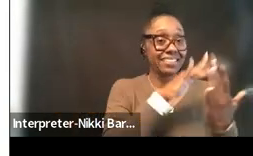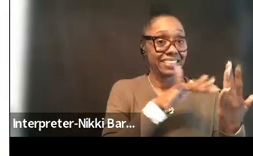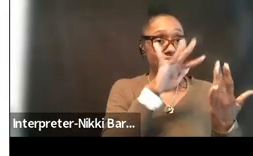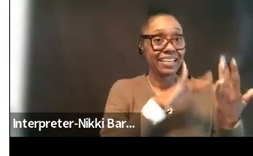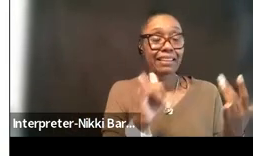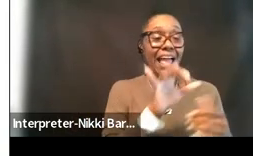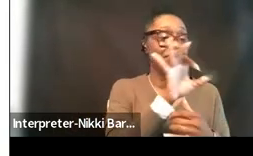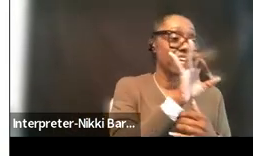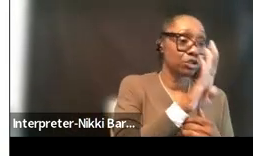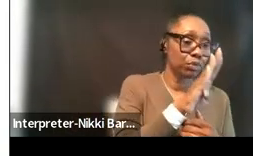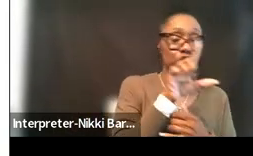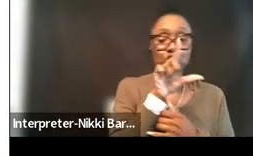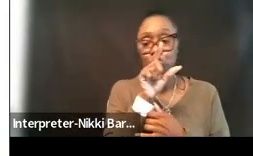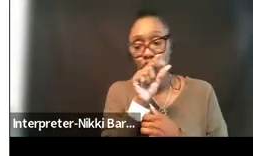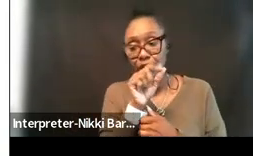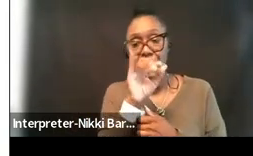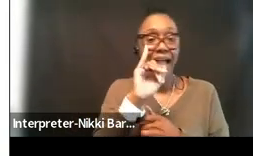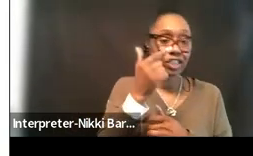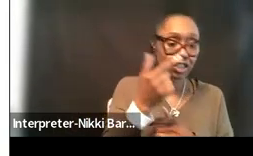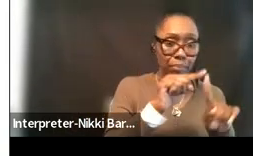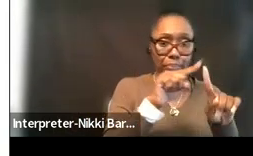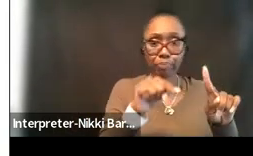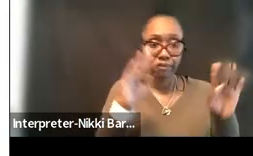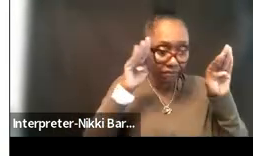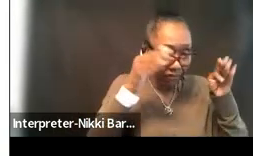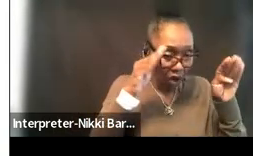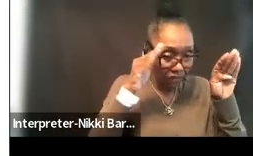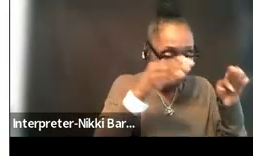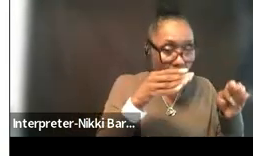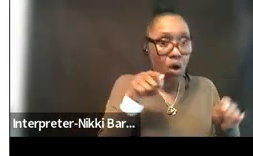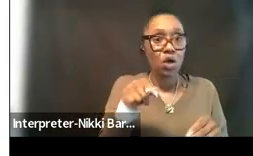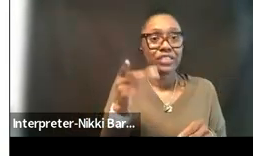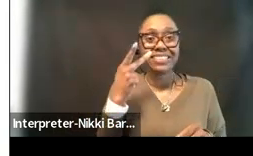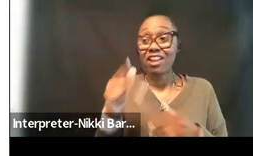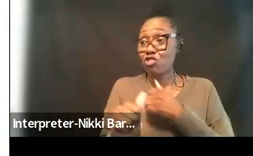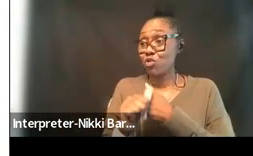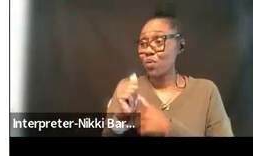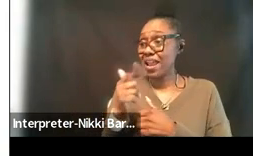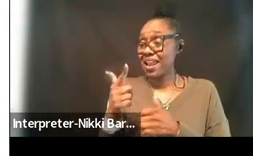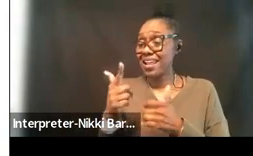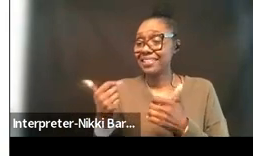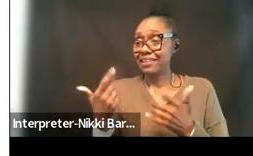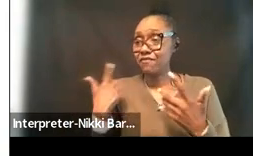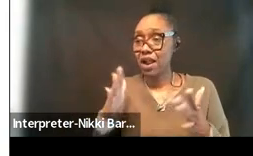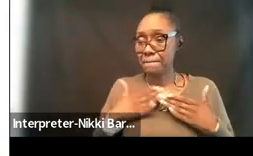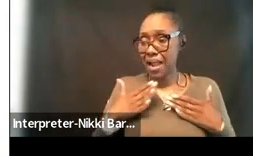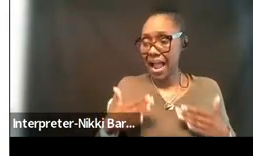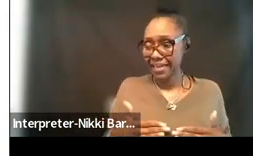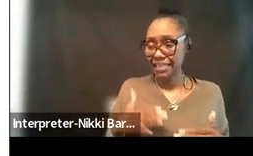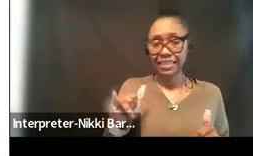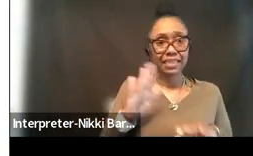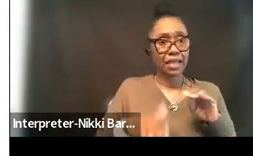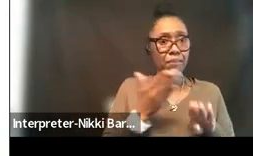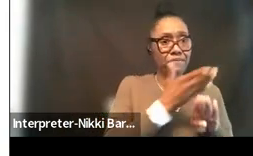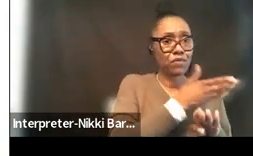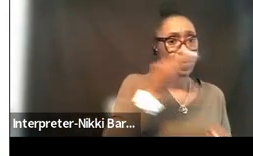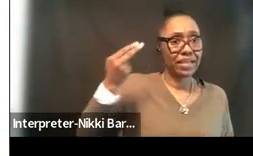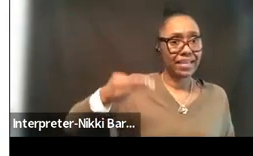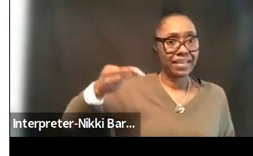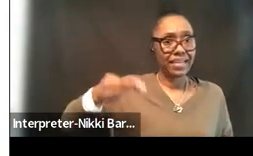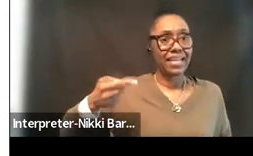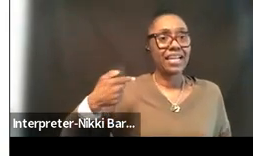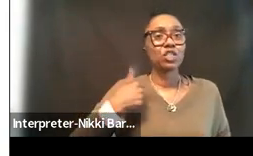Threat or danger to our bodies than ever before in human history. But we have much higher rates of fear and anxiety.